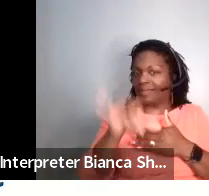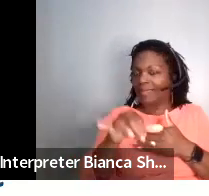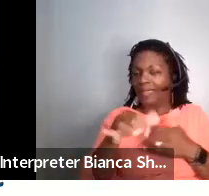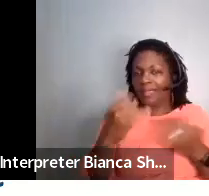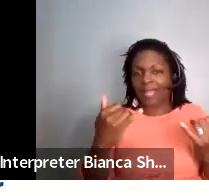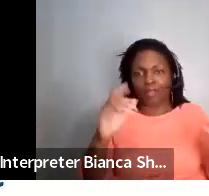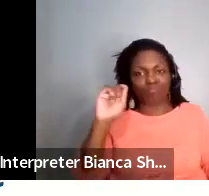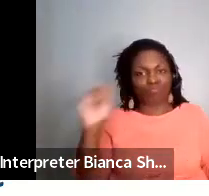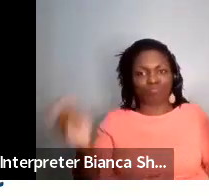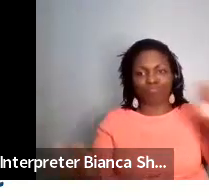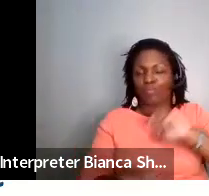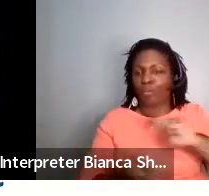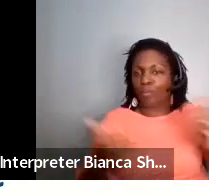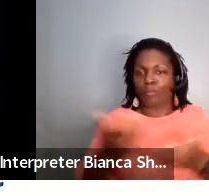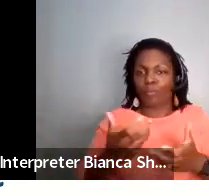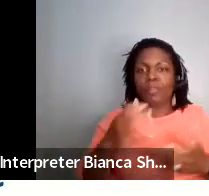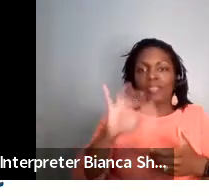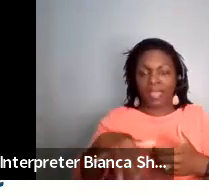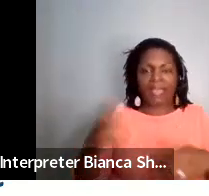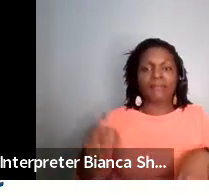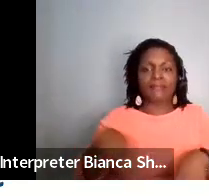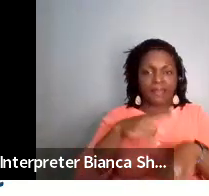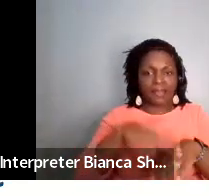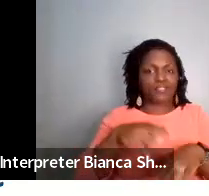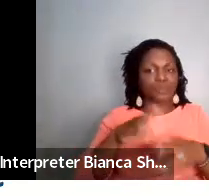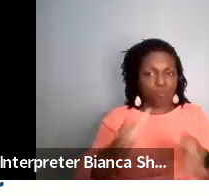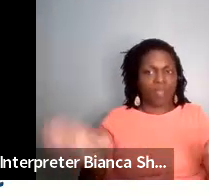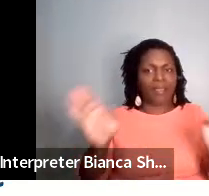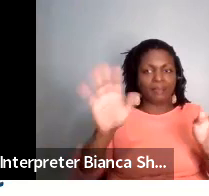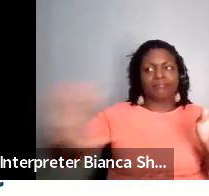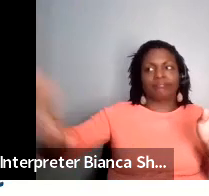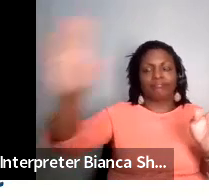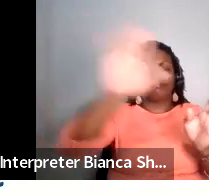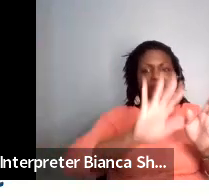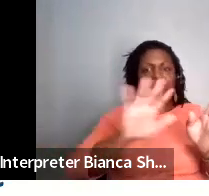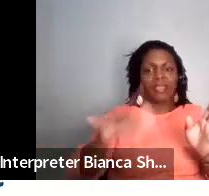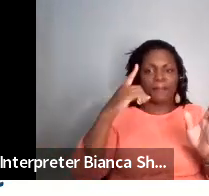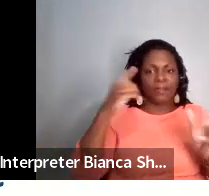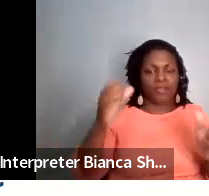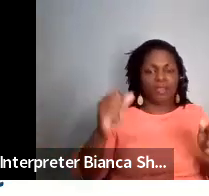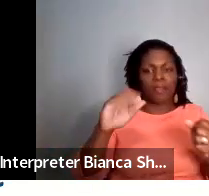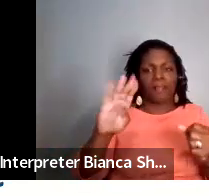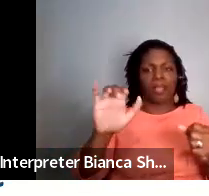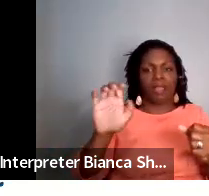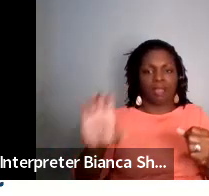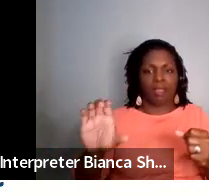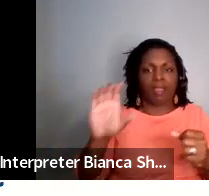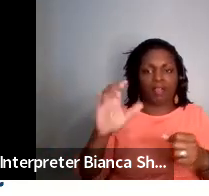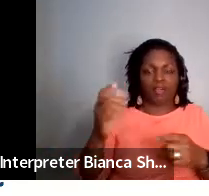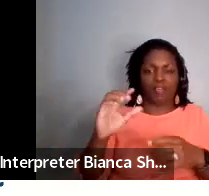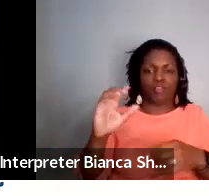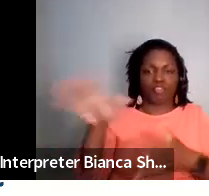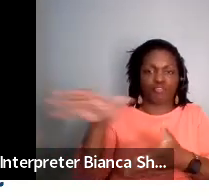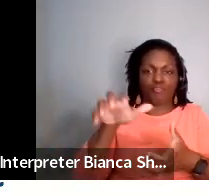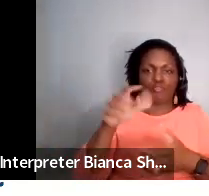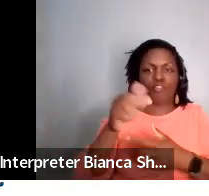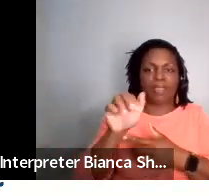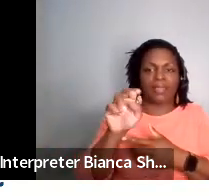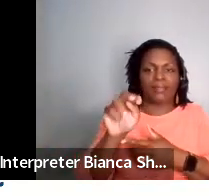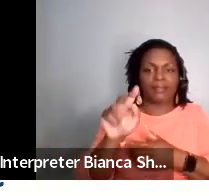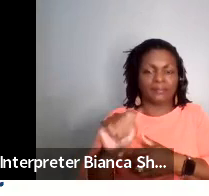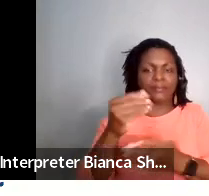And this is a national movement as well with the Mental Health block grant, which is Federal funding that comes to all States and Territories for mental health services.